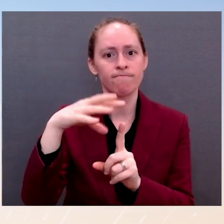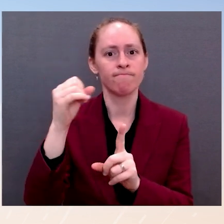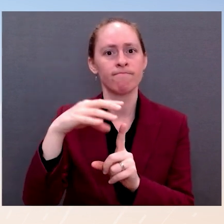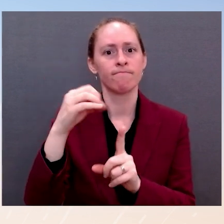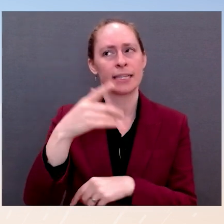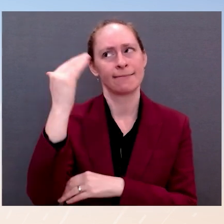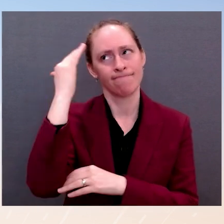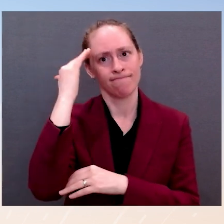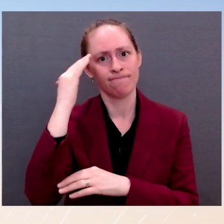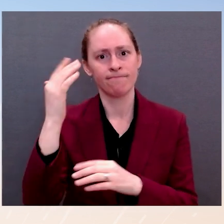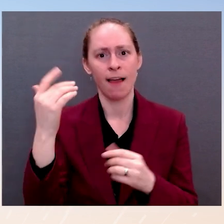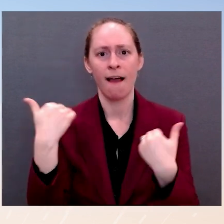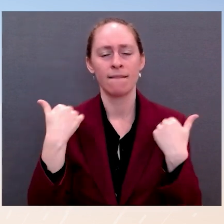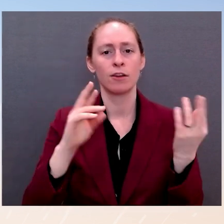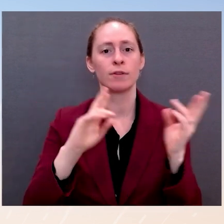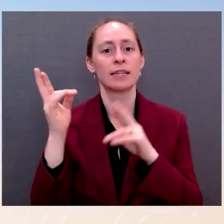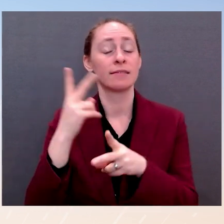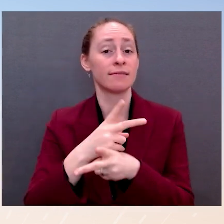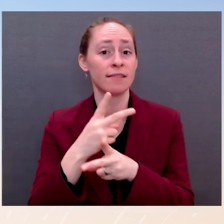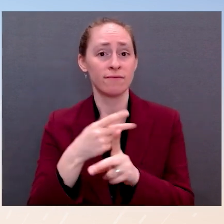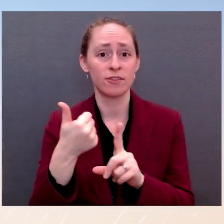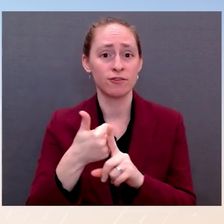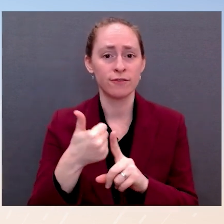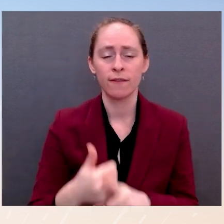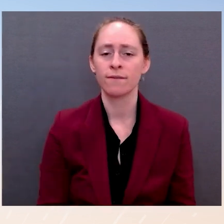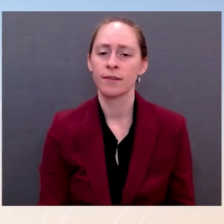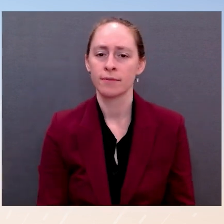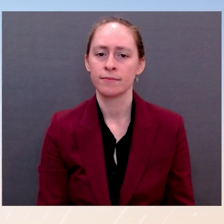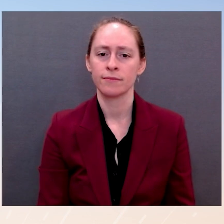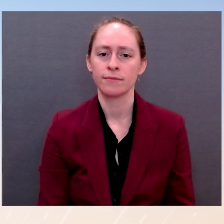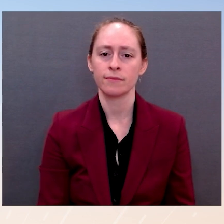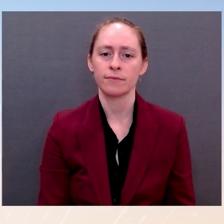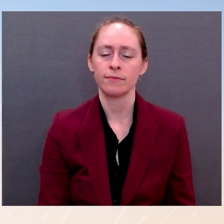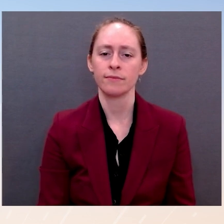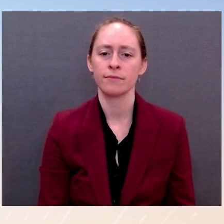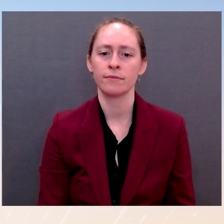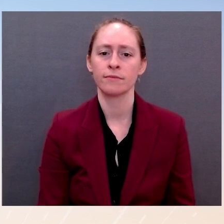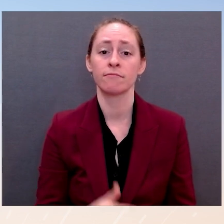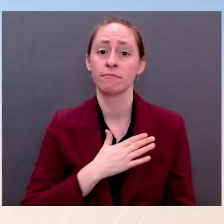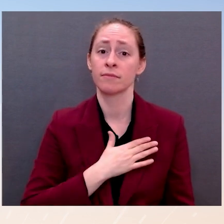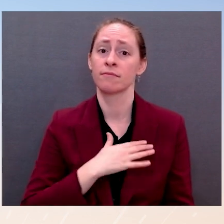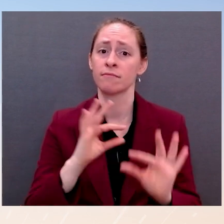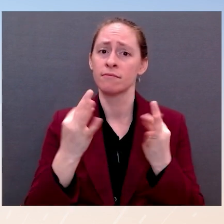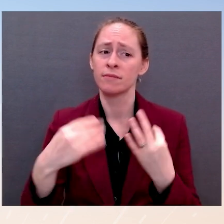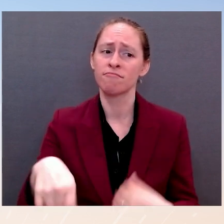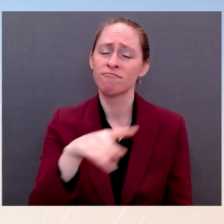And so my family, we consider ourselves considerably blessed.